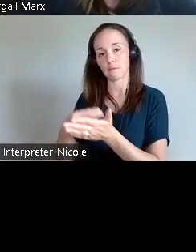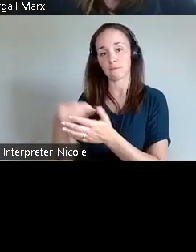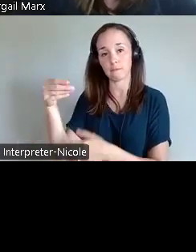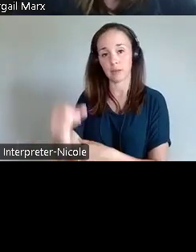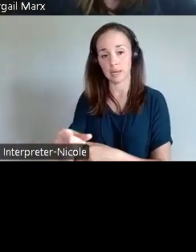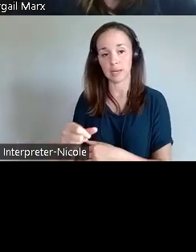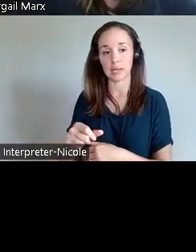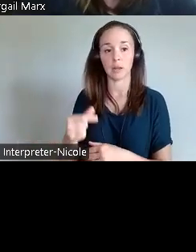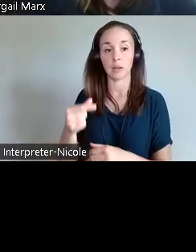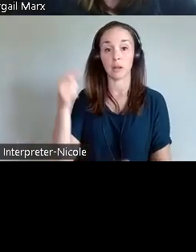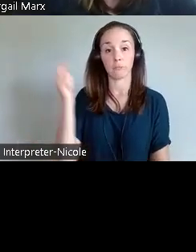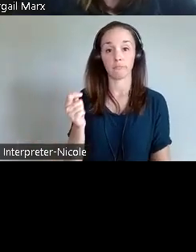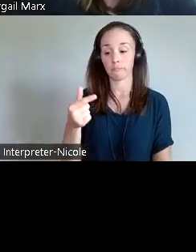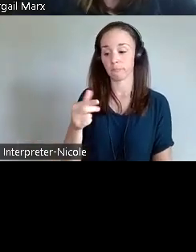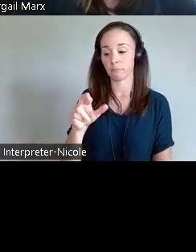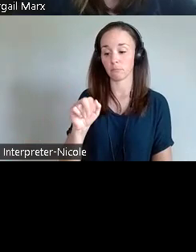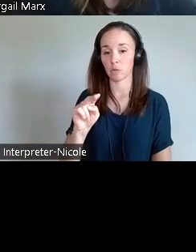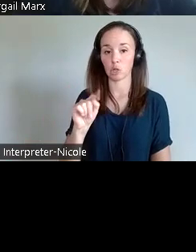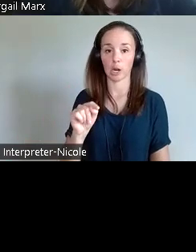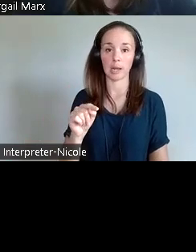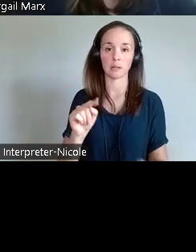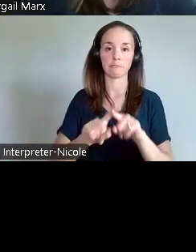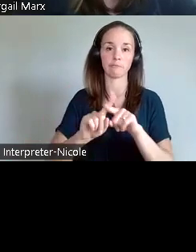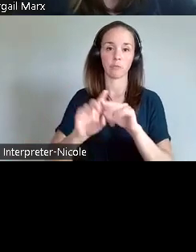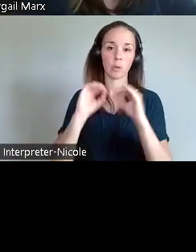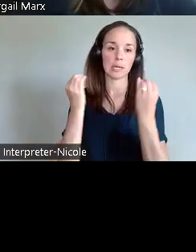Grants through different organizations like Kiwanis or lions clubs,